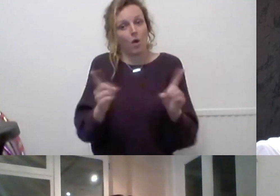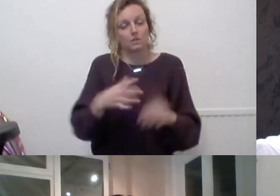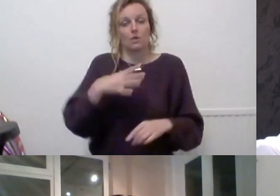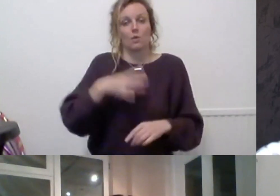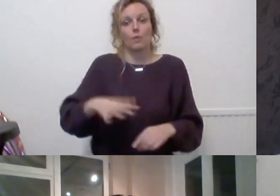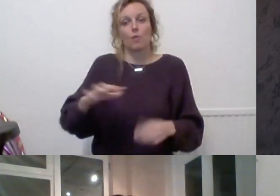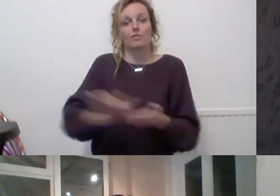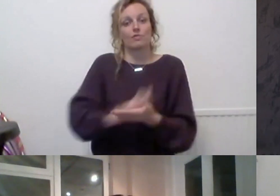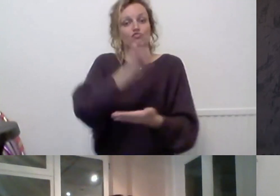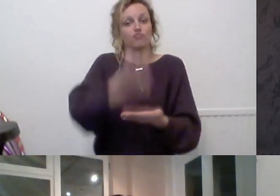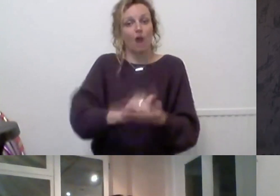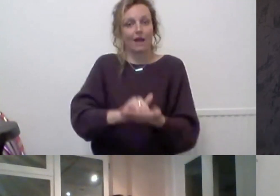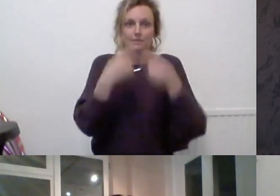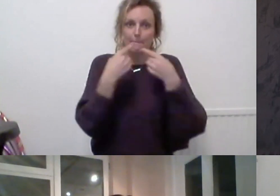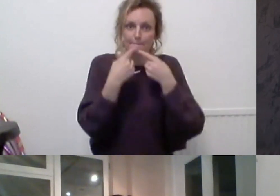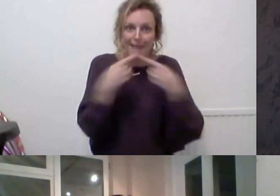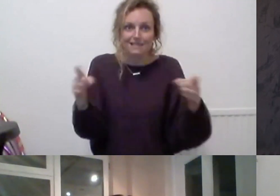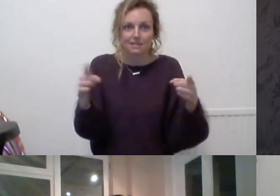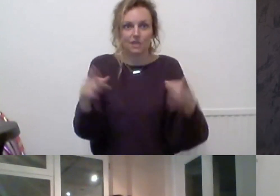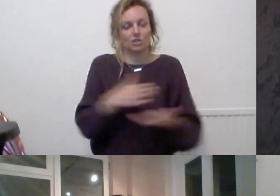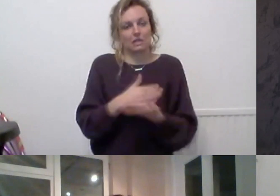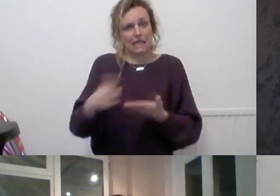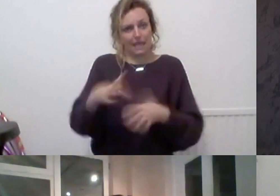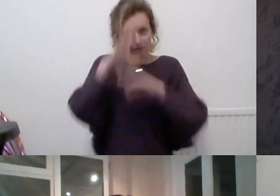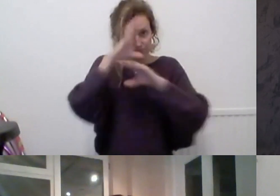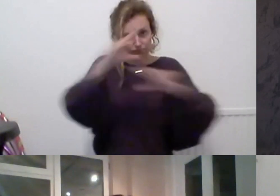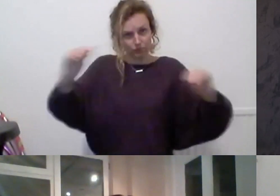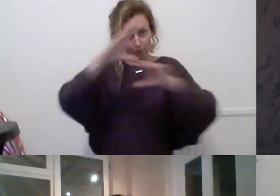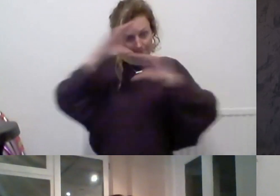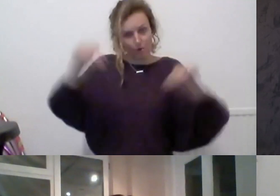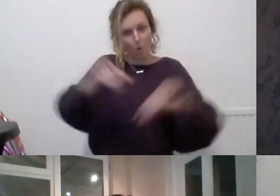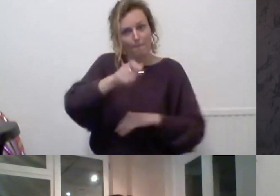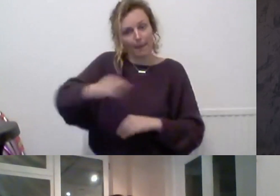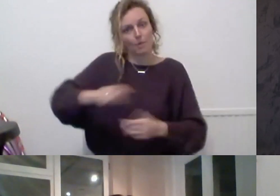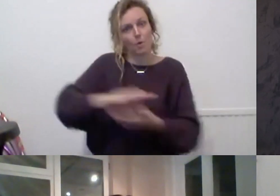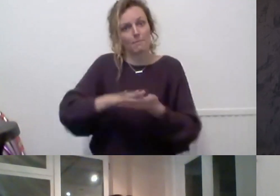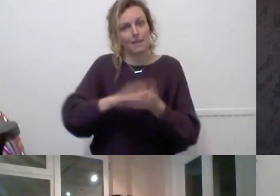and we have a fantastic messengers in the city who can really get that message out. Thanks very much,